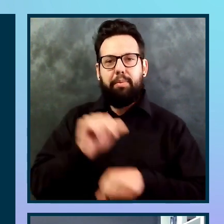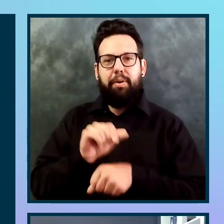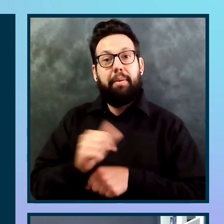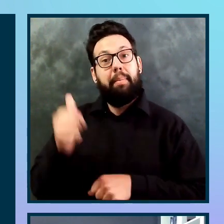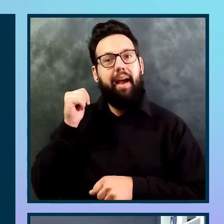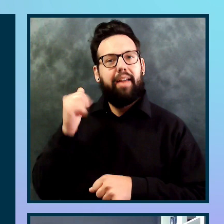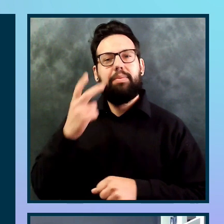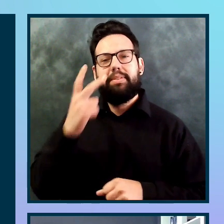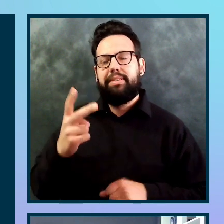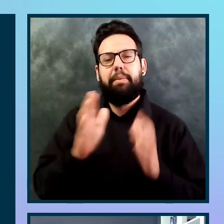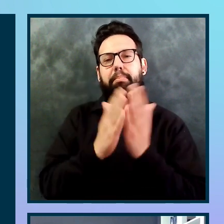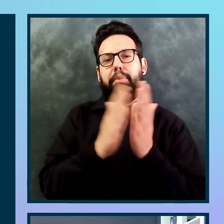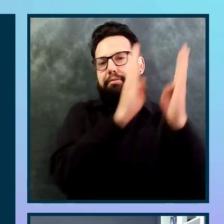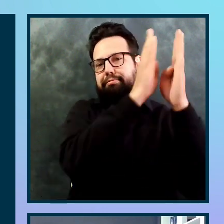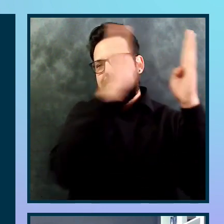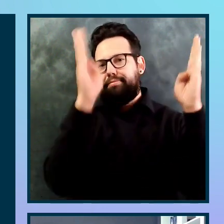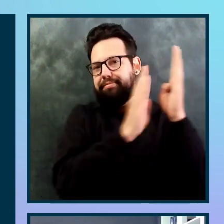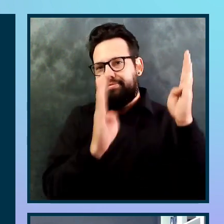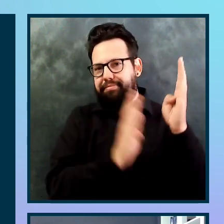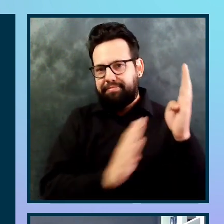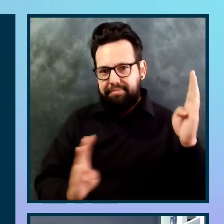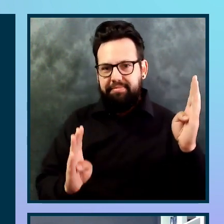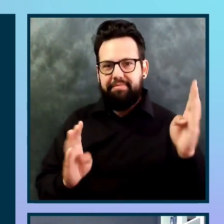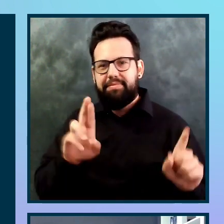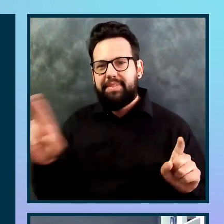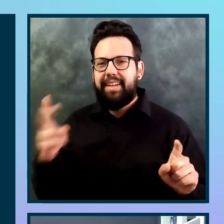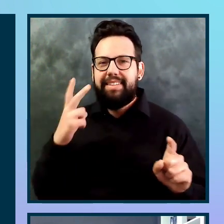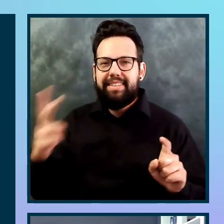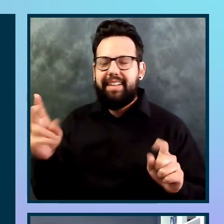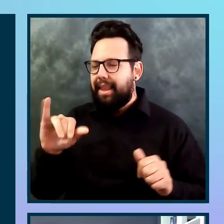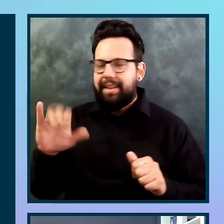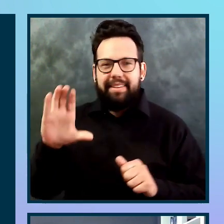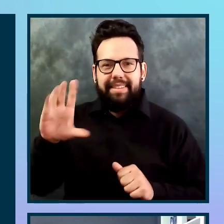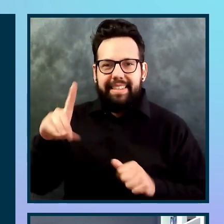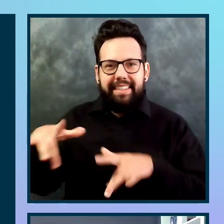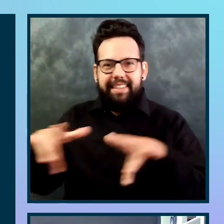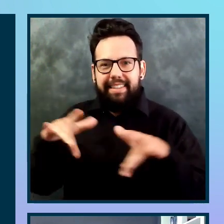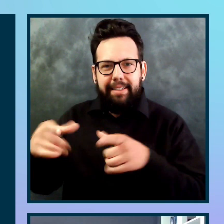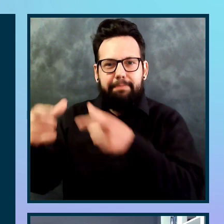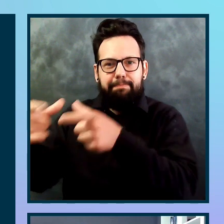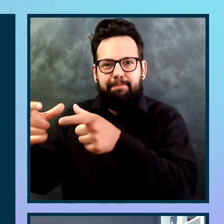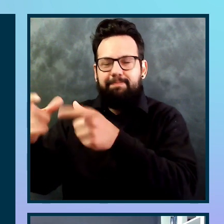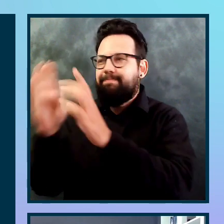And on my right there's, it looks like a cassette display, but it's actually playing cards.